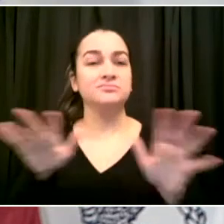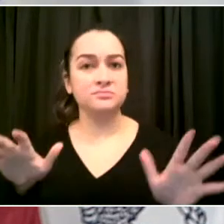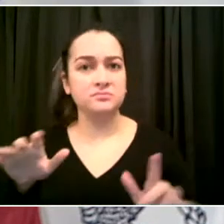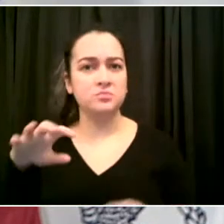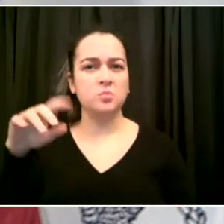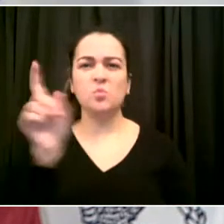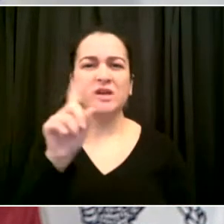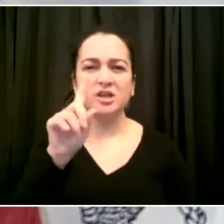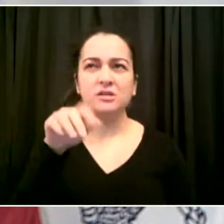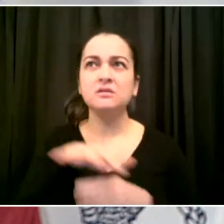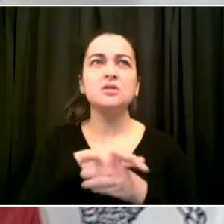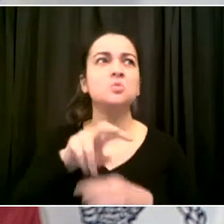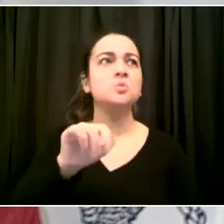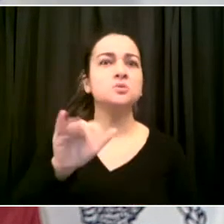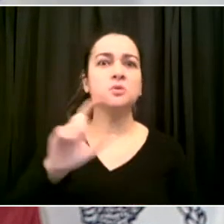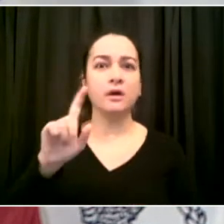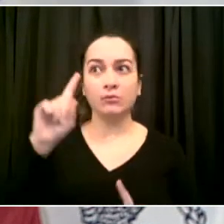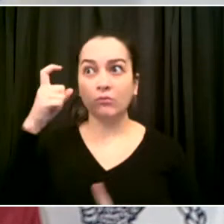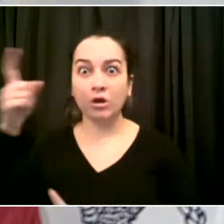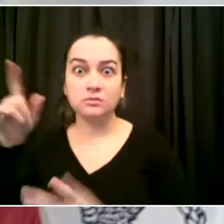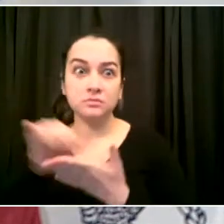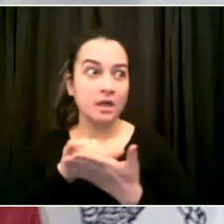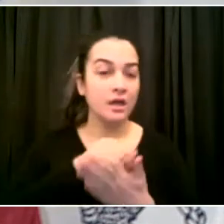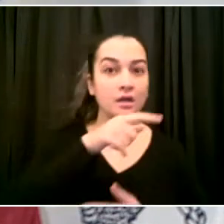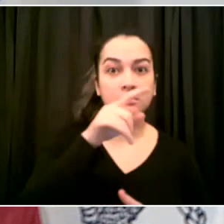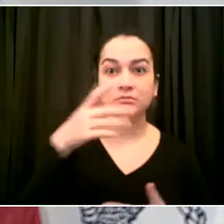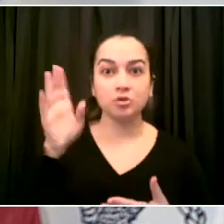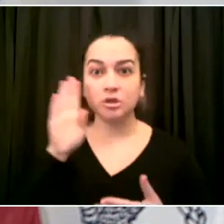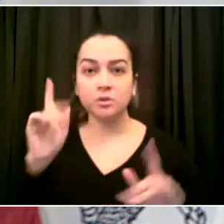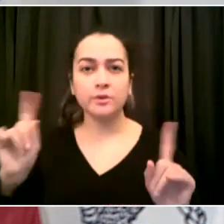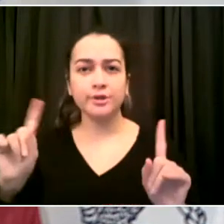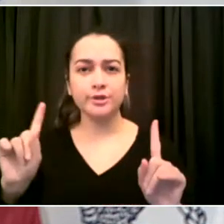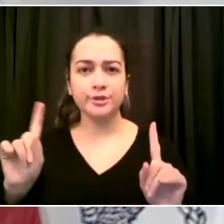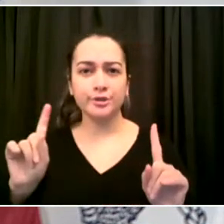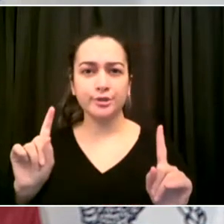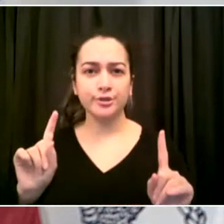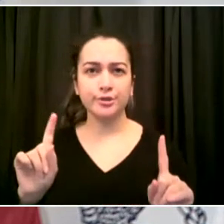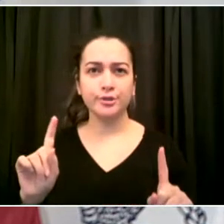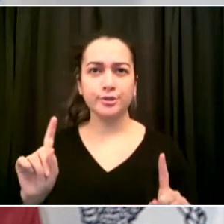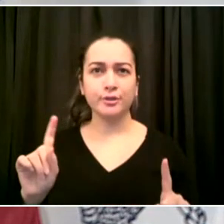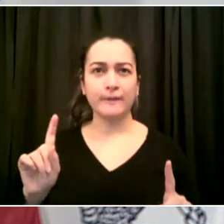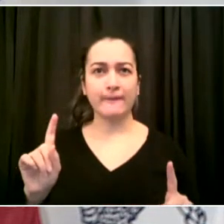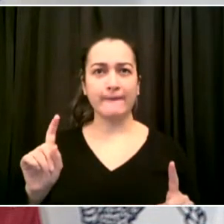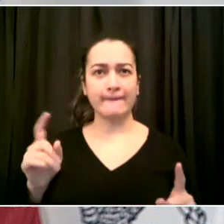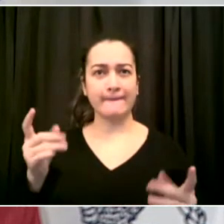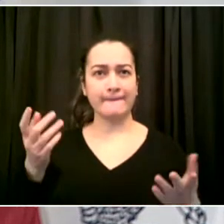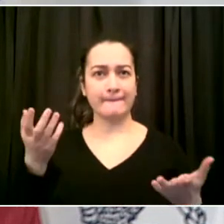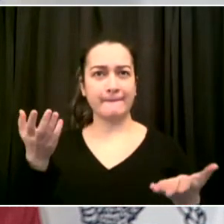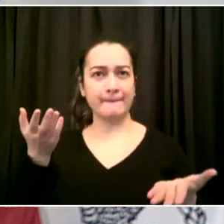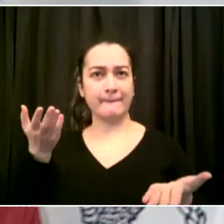EVIDENCE TO INDICATE THAT THESE VARIANTS ARE WHAT IS CAUSING THEHE